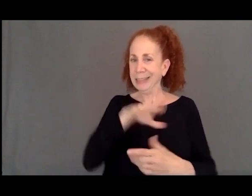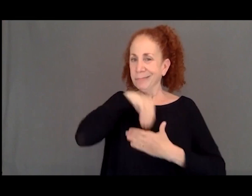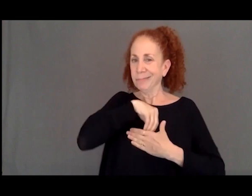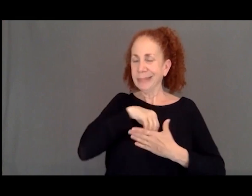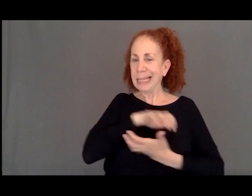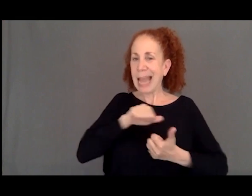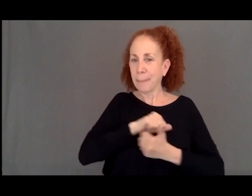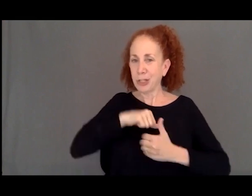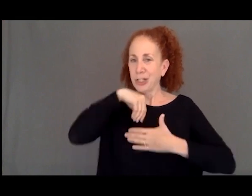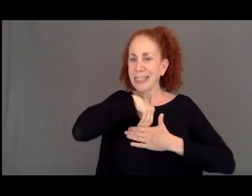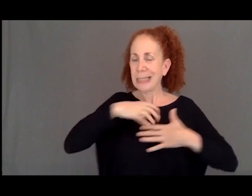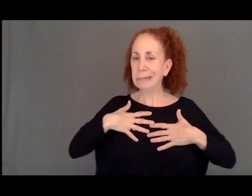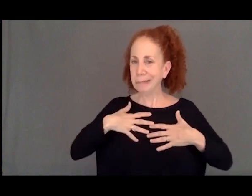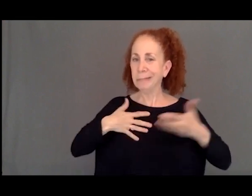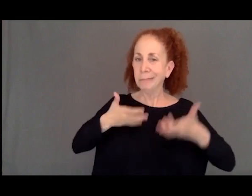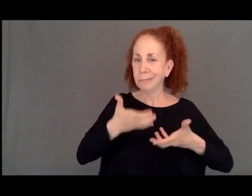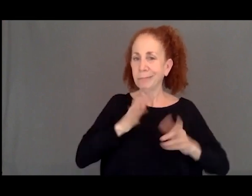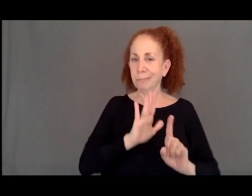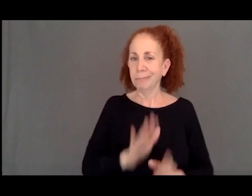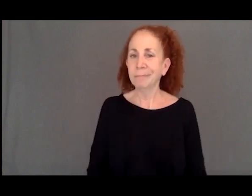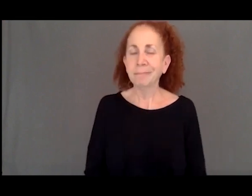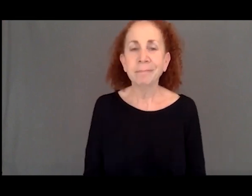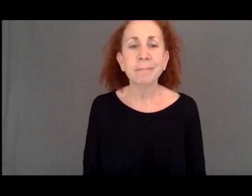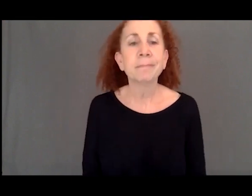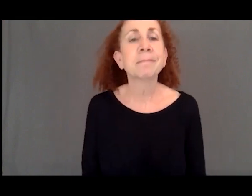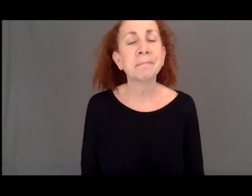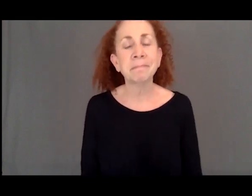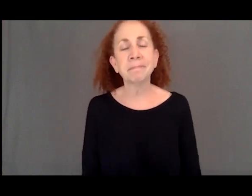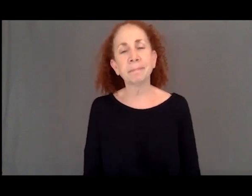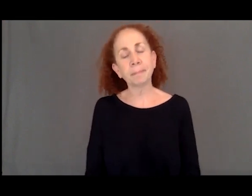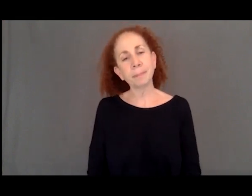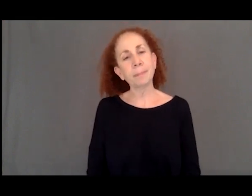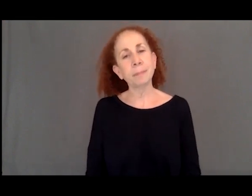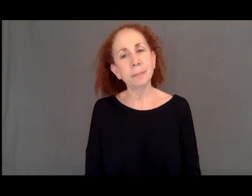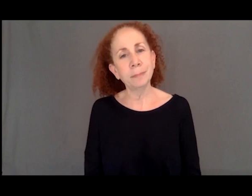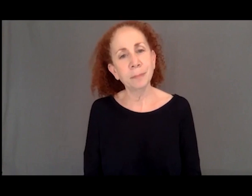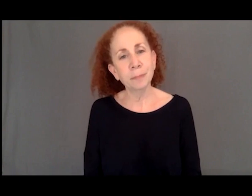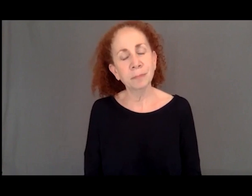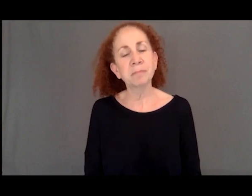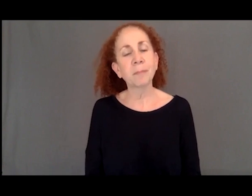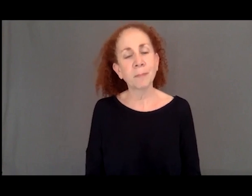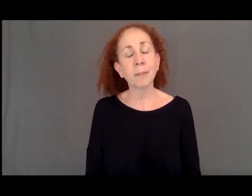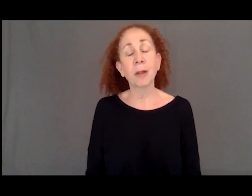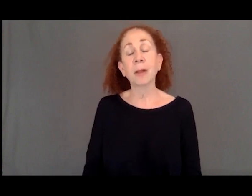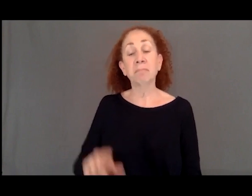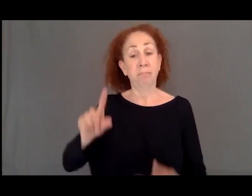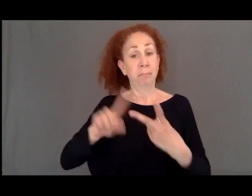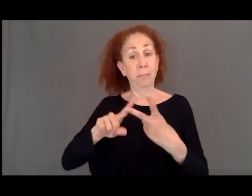and these multiple personas that he has. Well, another thing that struck us about The Committed